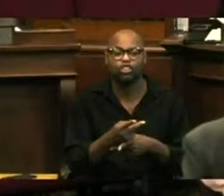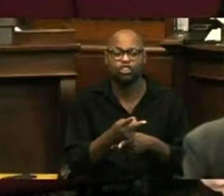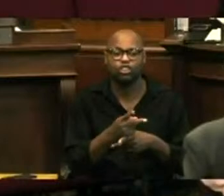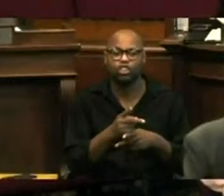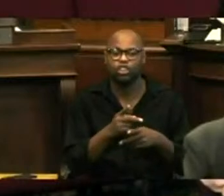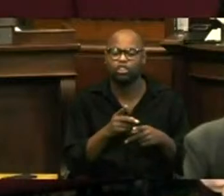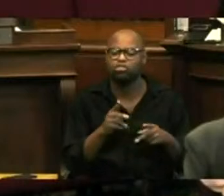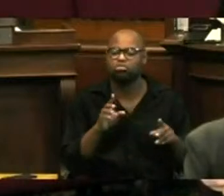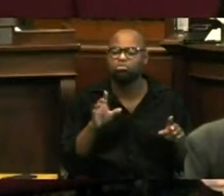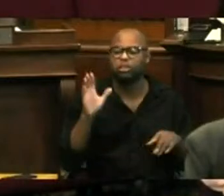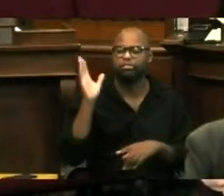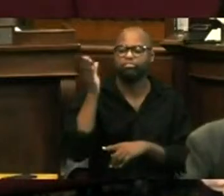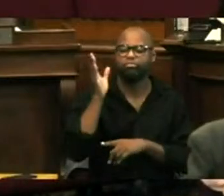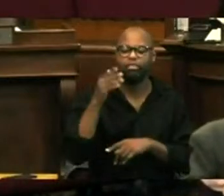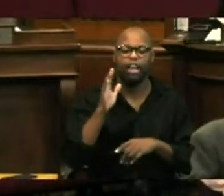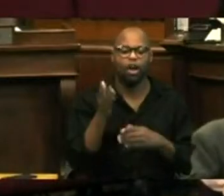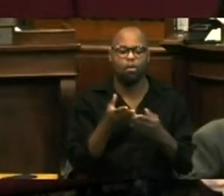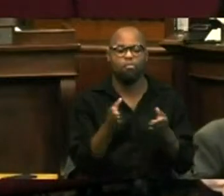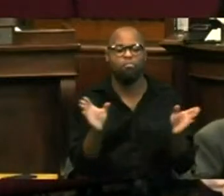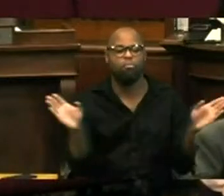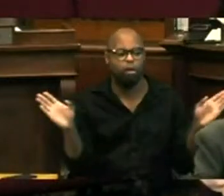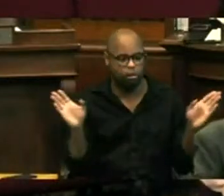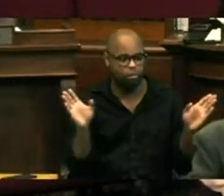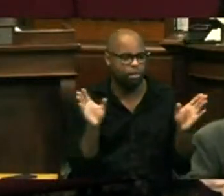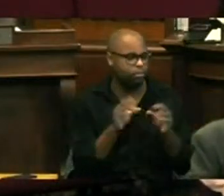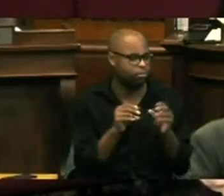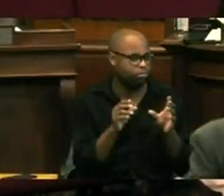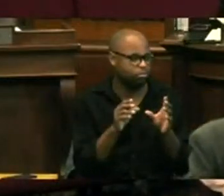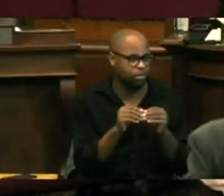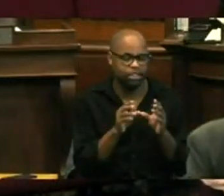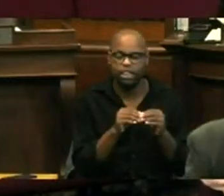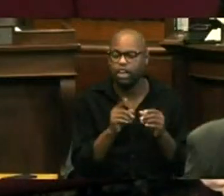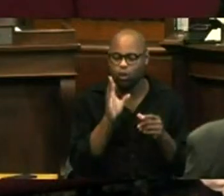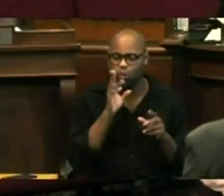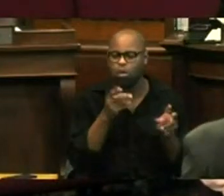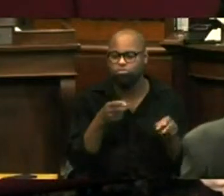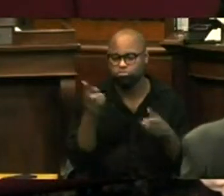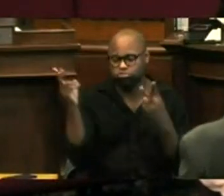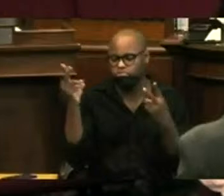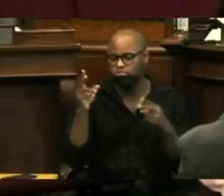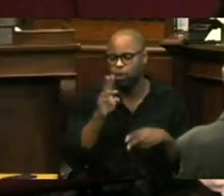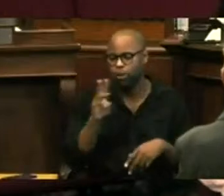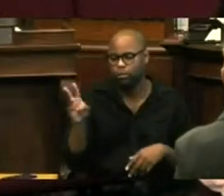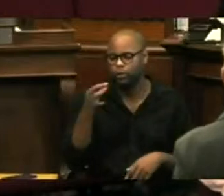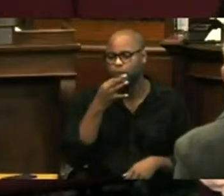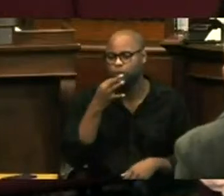this a little bit longer version of this was given at our public